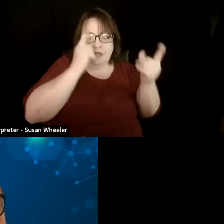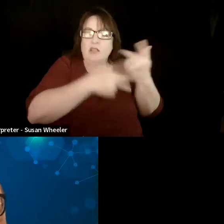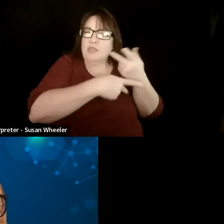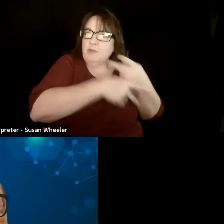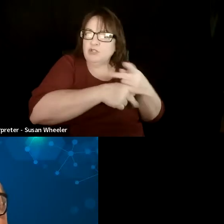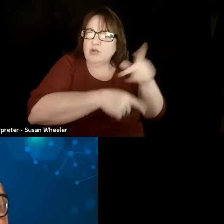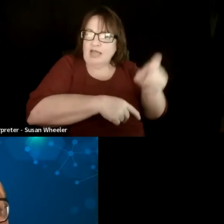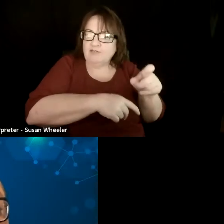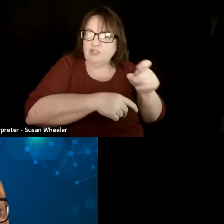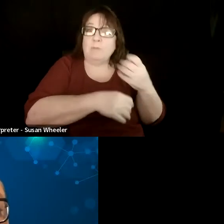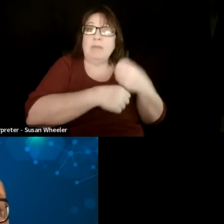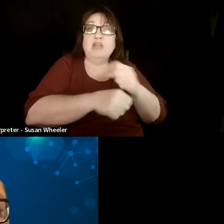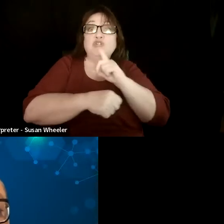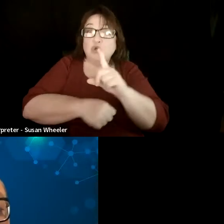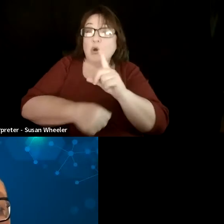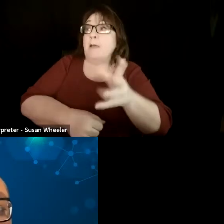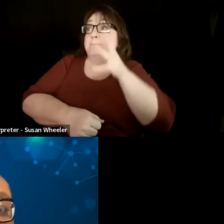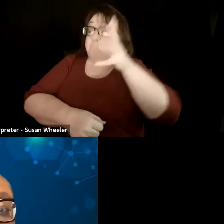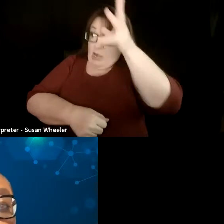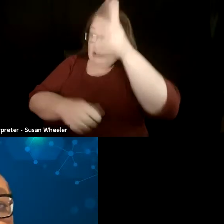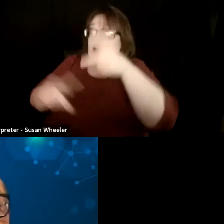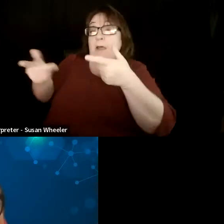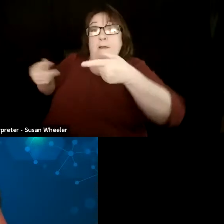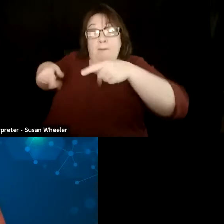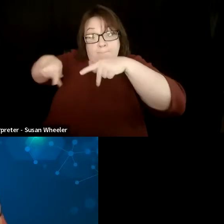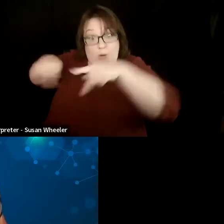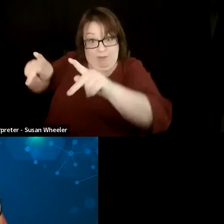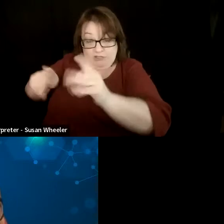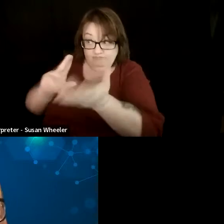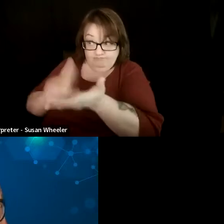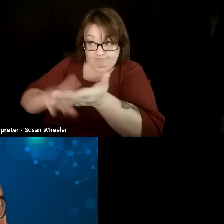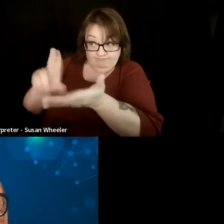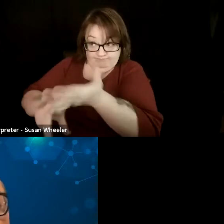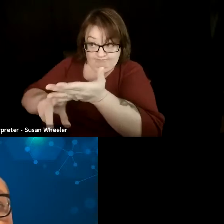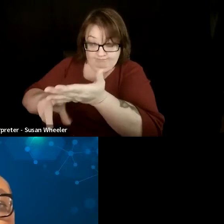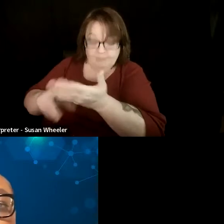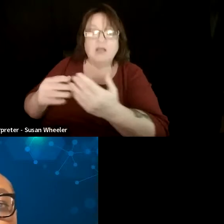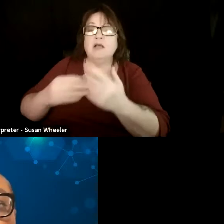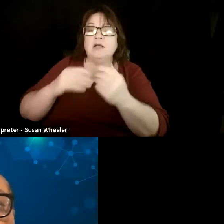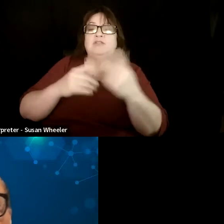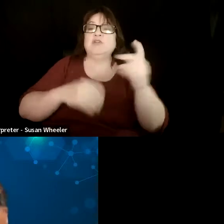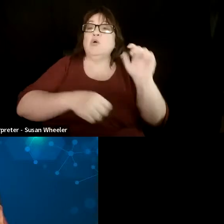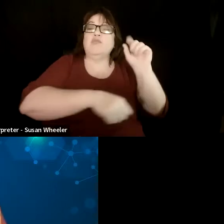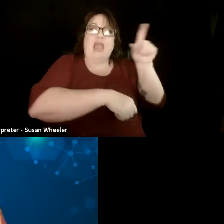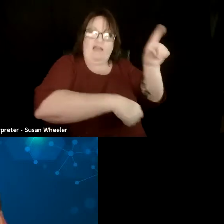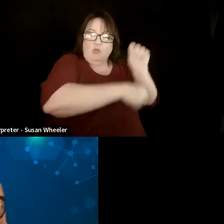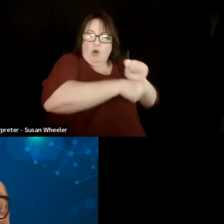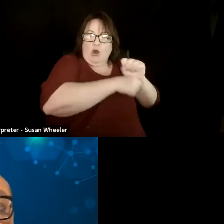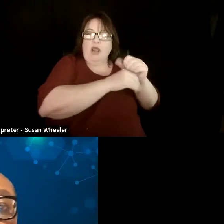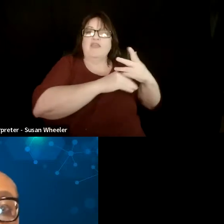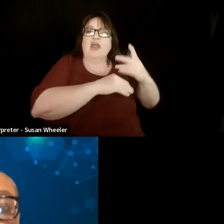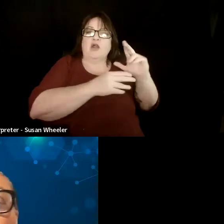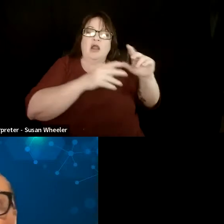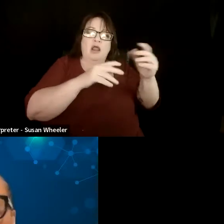to secure the parent's consent for the minor to work beyond those contractual curfew hours as I had stated earlier,